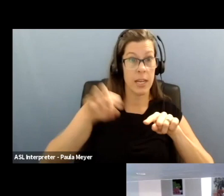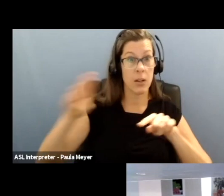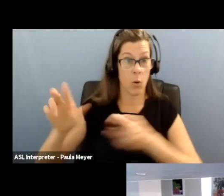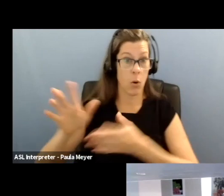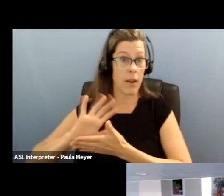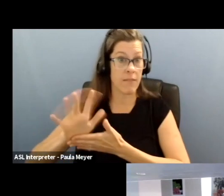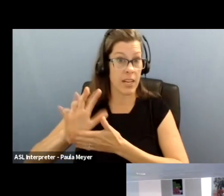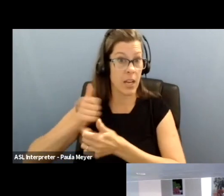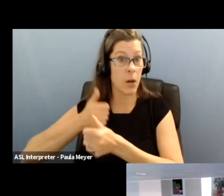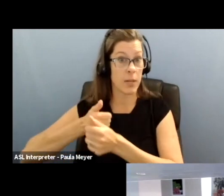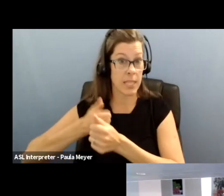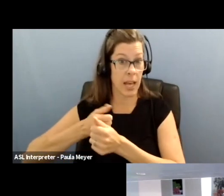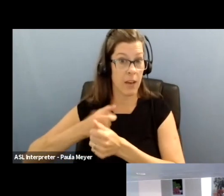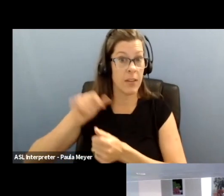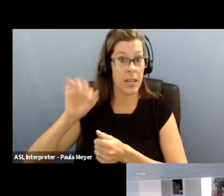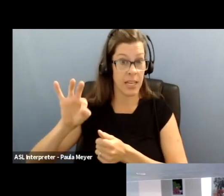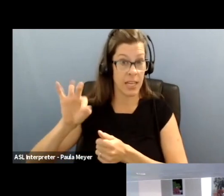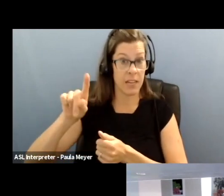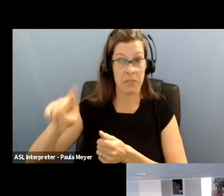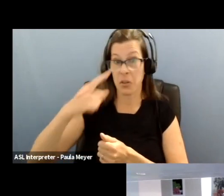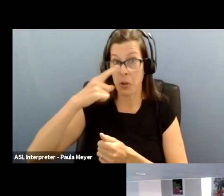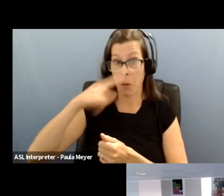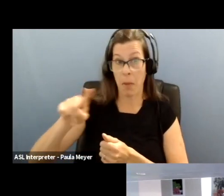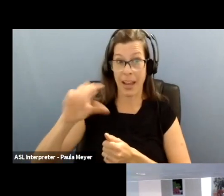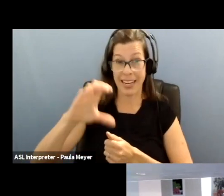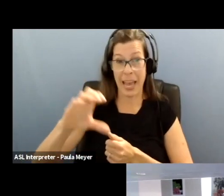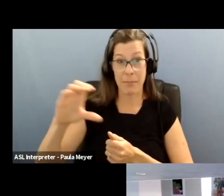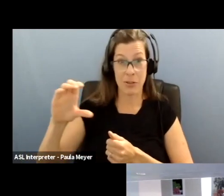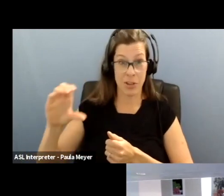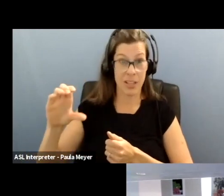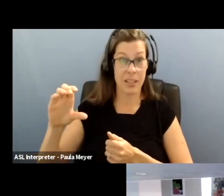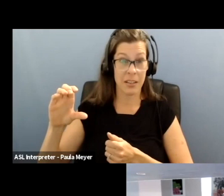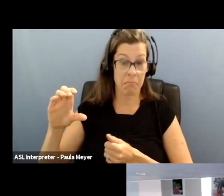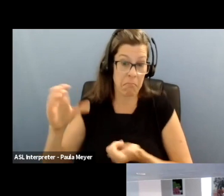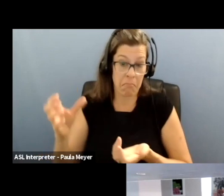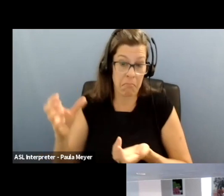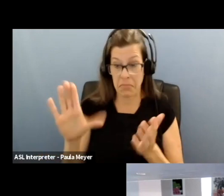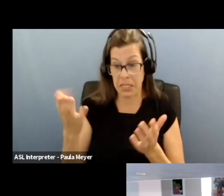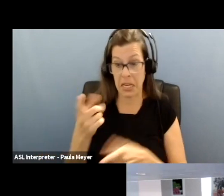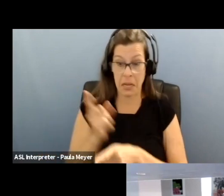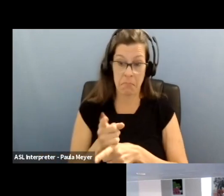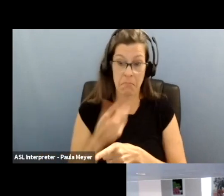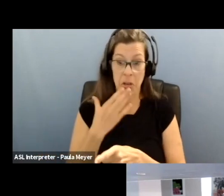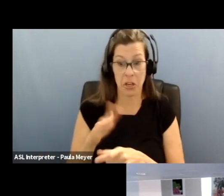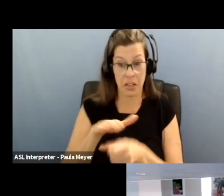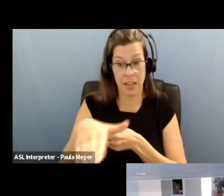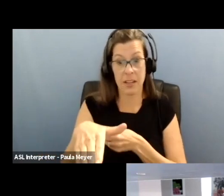If you really are okay with captions and you are, you prefer to go the open caption route.